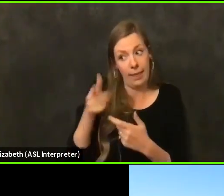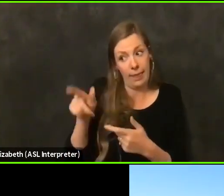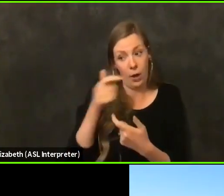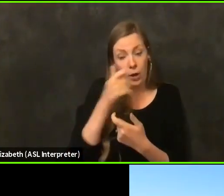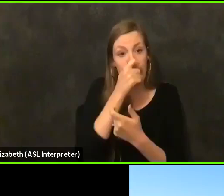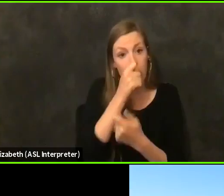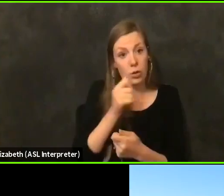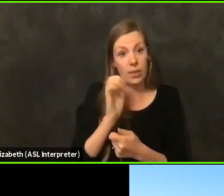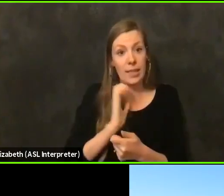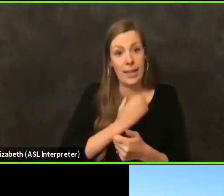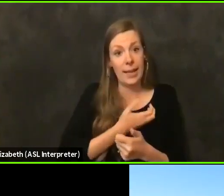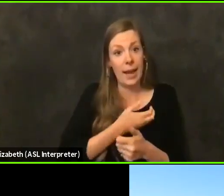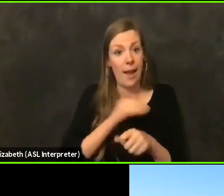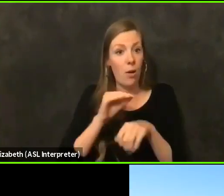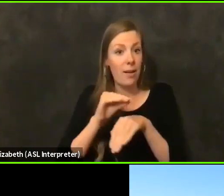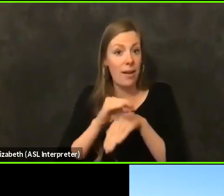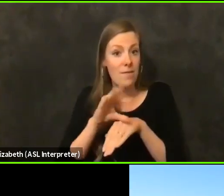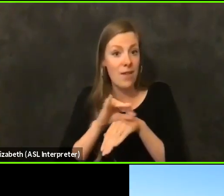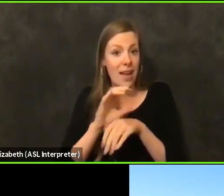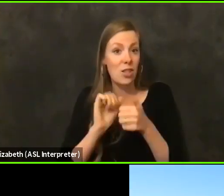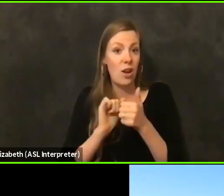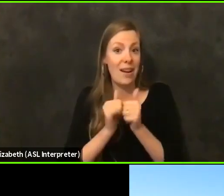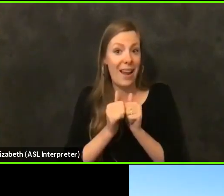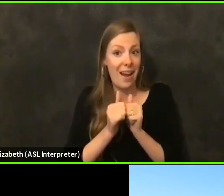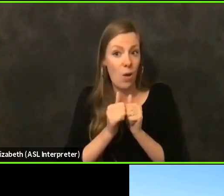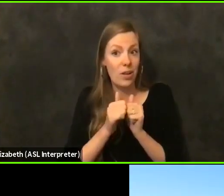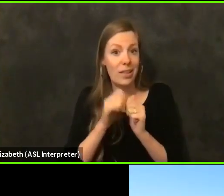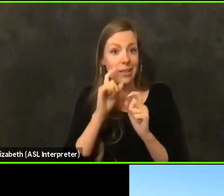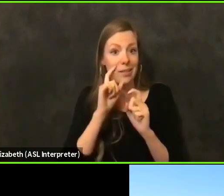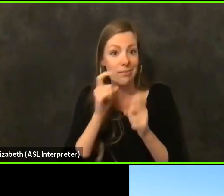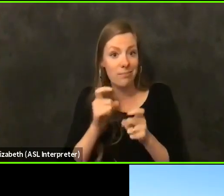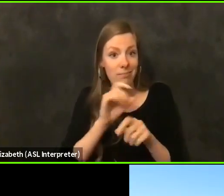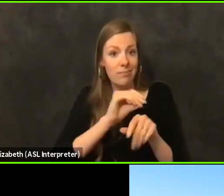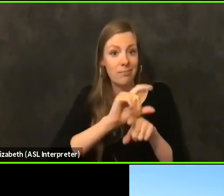in our advice on how the vaccine is allocated within our within our county.